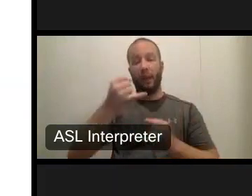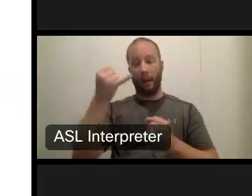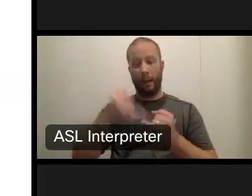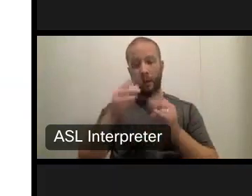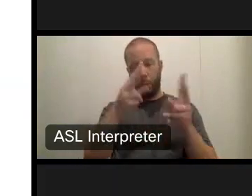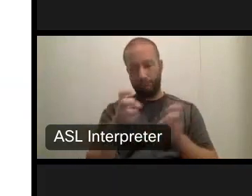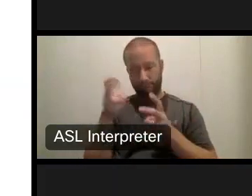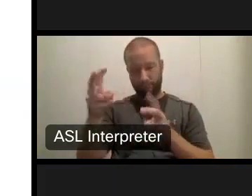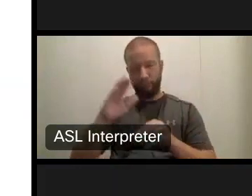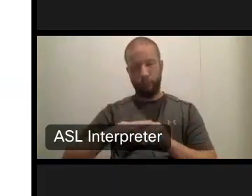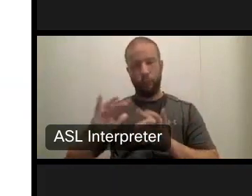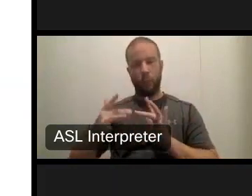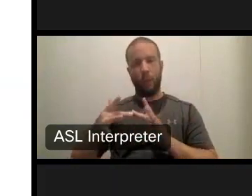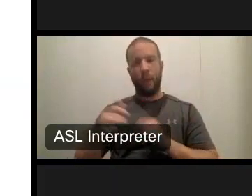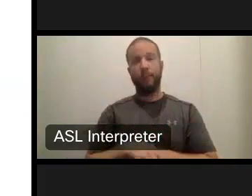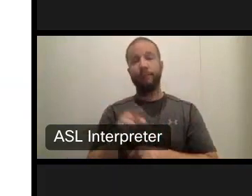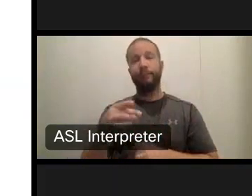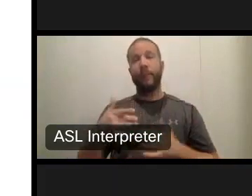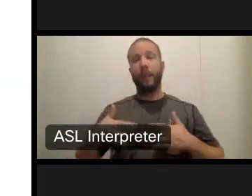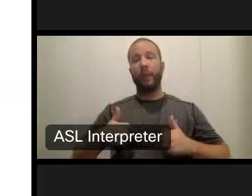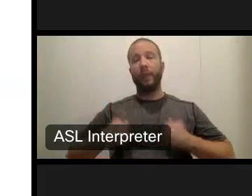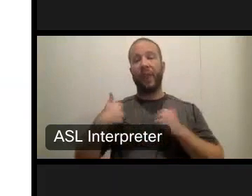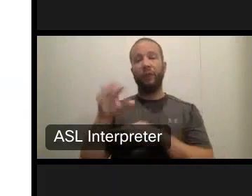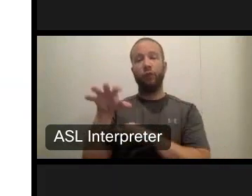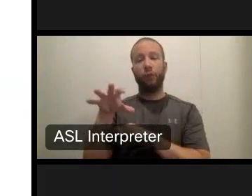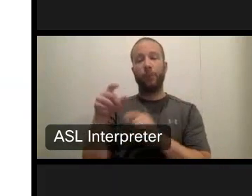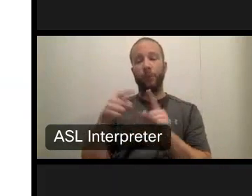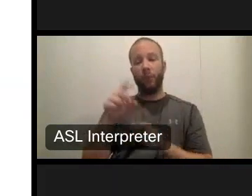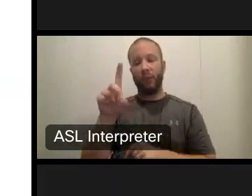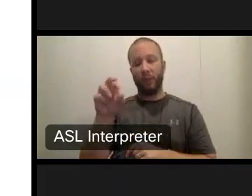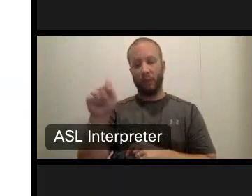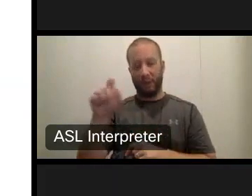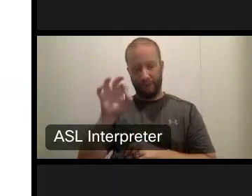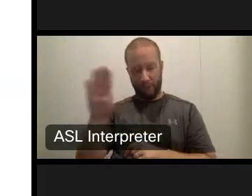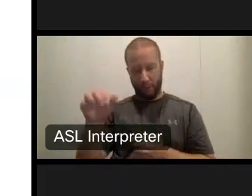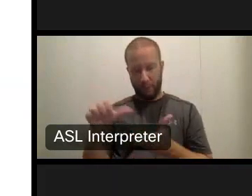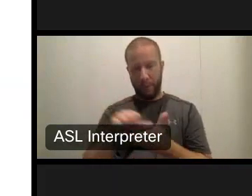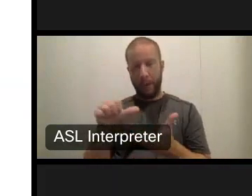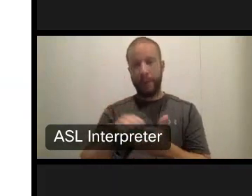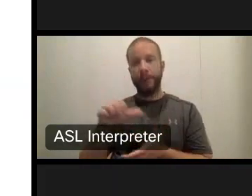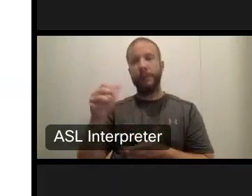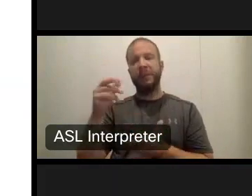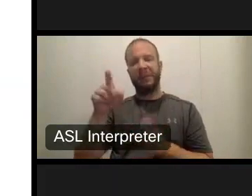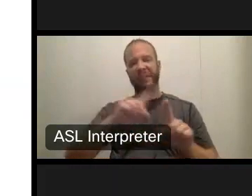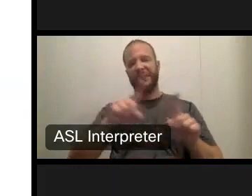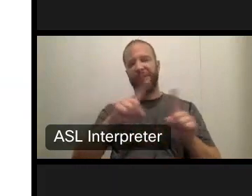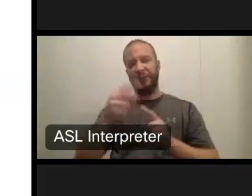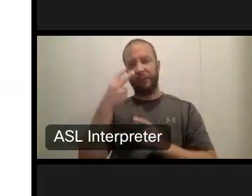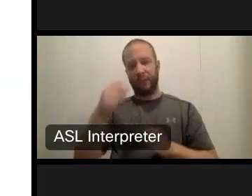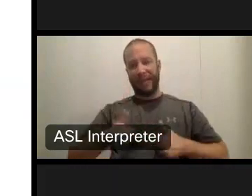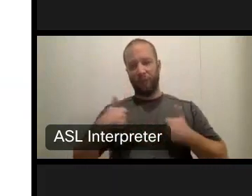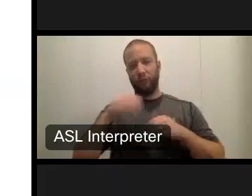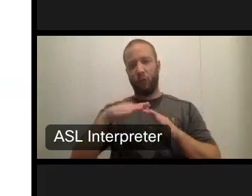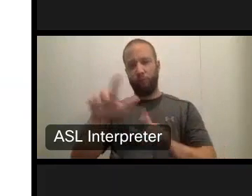this meeting is being live streamed to ddot's Facebook page at facebook.com DC if you do not